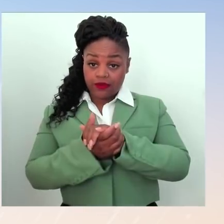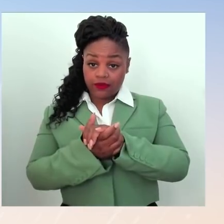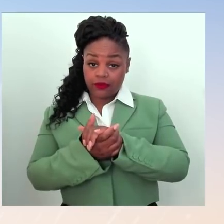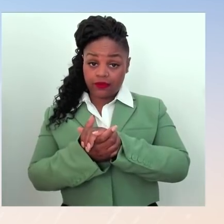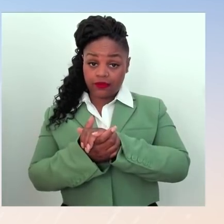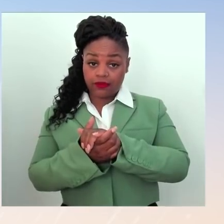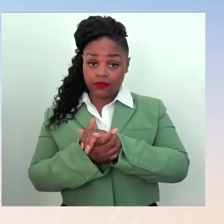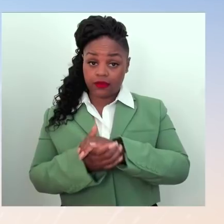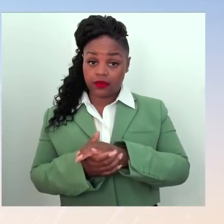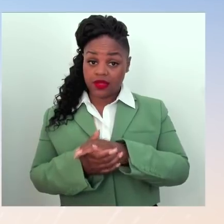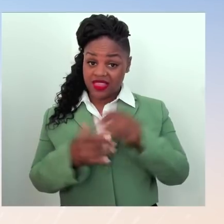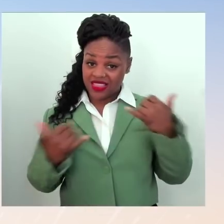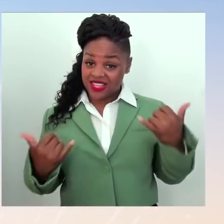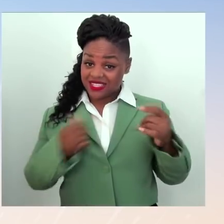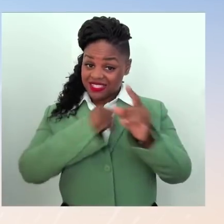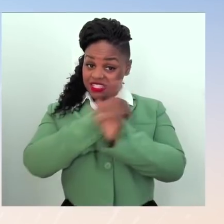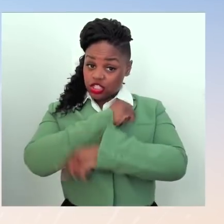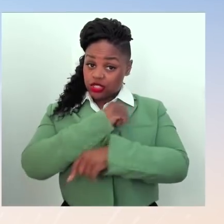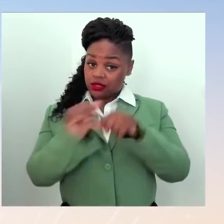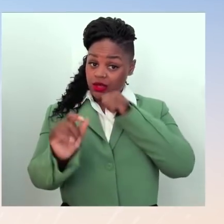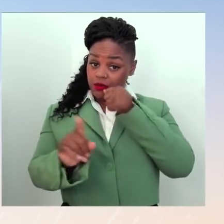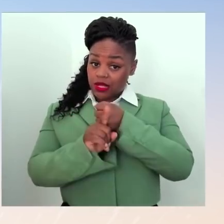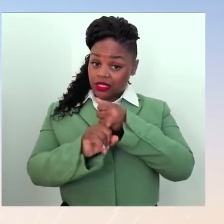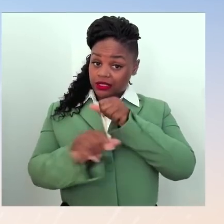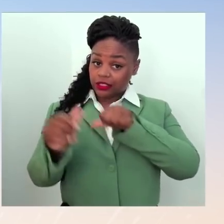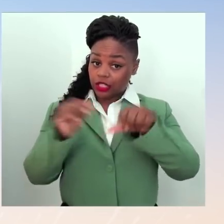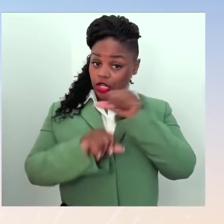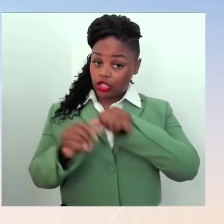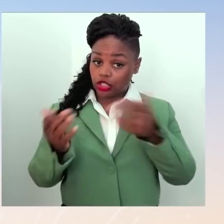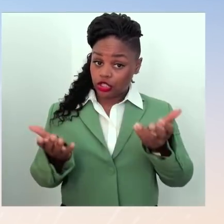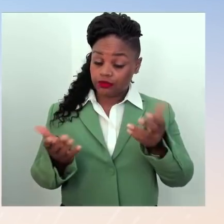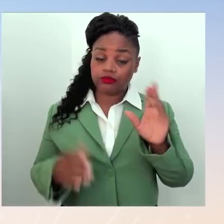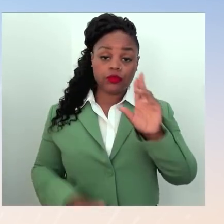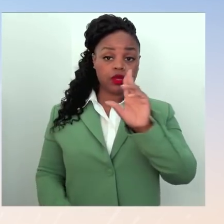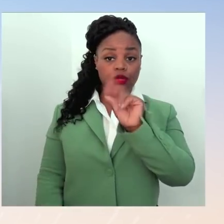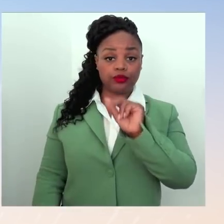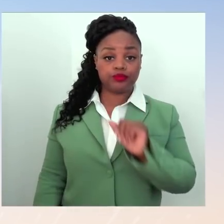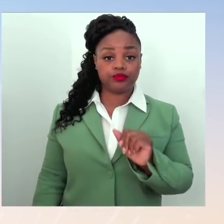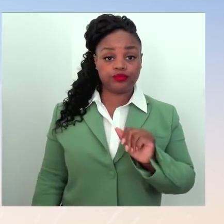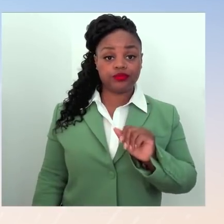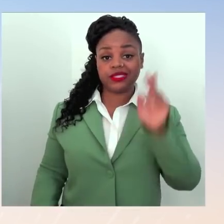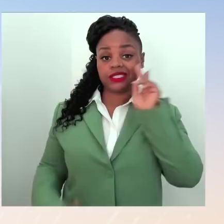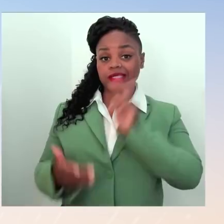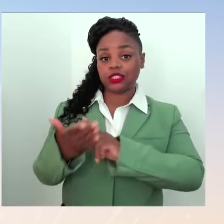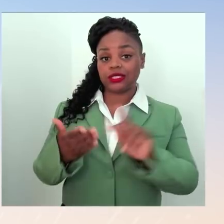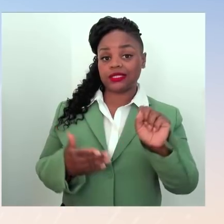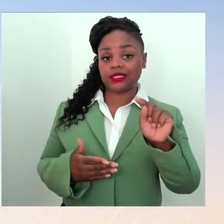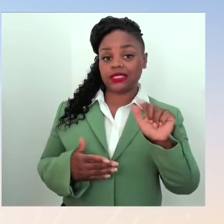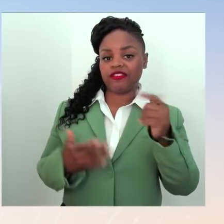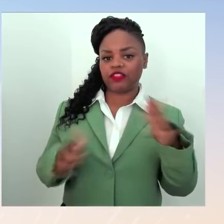Ms. Psaki: No. >> The Press: Okay. Ms. Psaki: I think -- and our Secretary of State spoke to this yesterday. The Press: Can I ask you one other question?